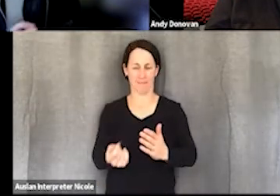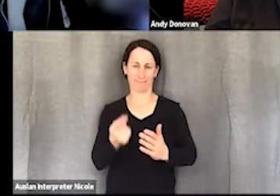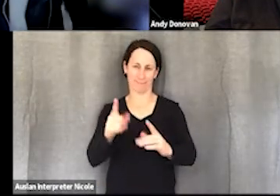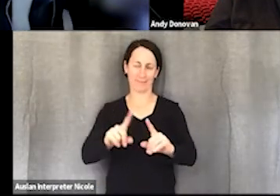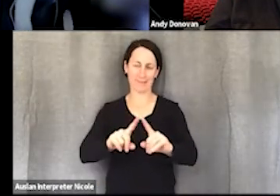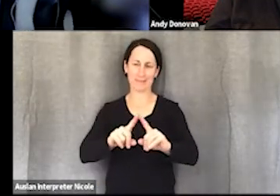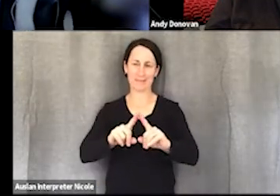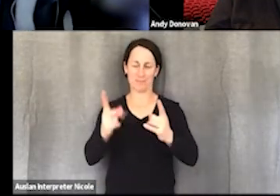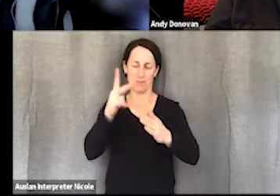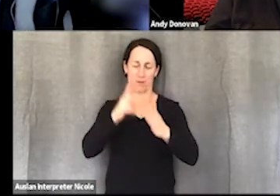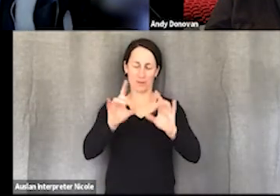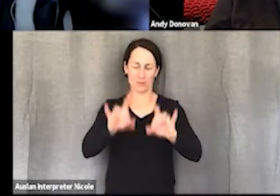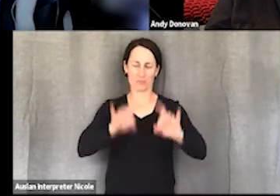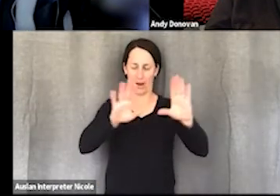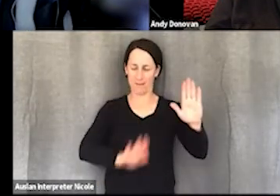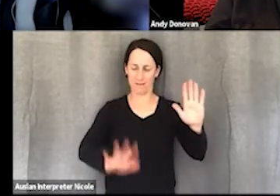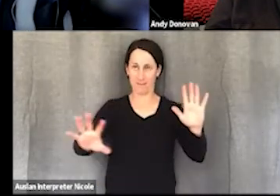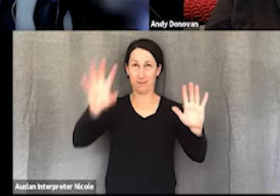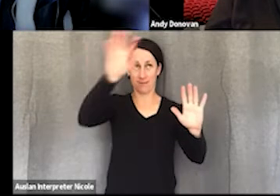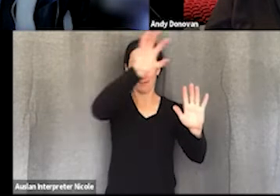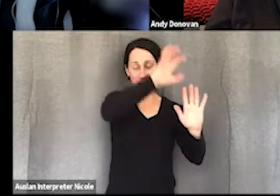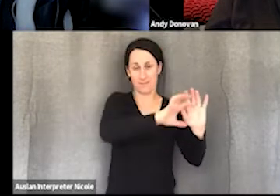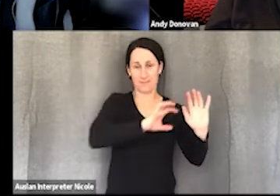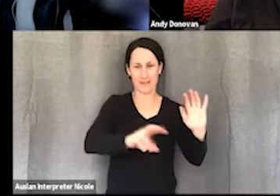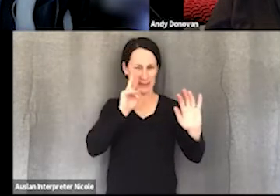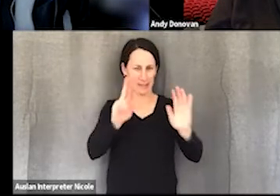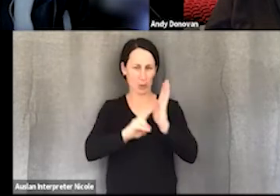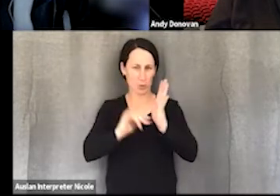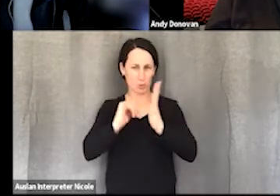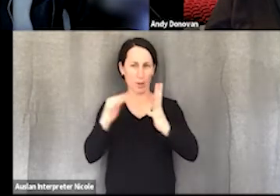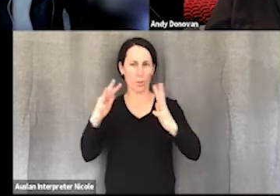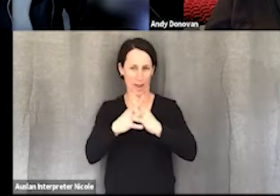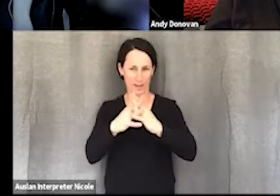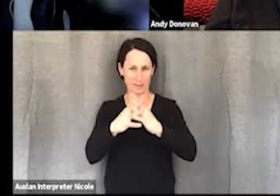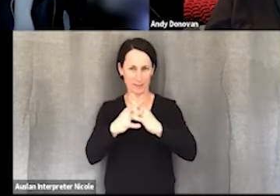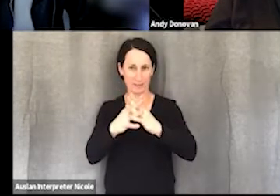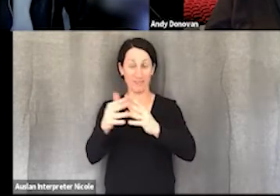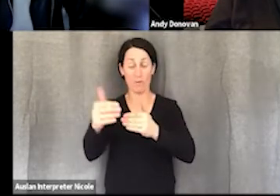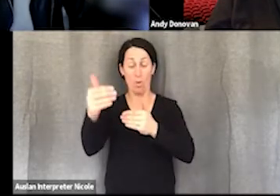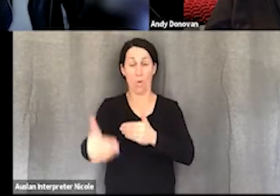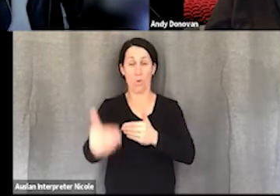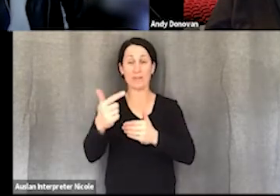Obviously, at the bottom in NSW you will see the proportion-making plans for the next seven days is quite small.